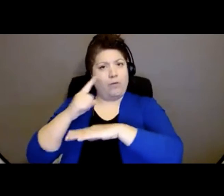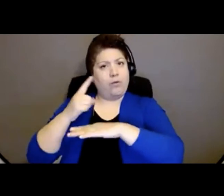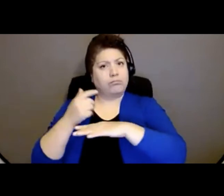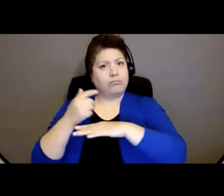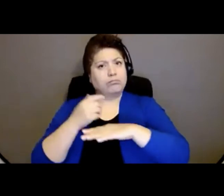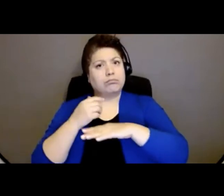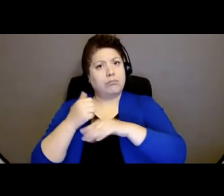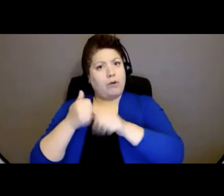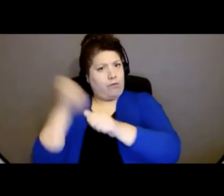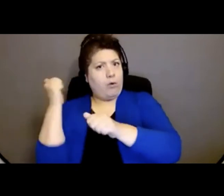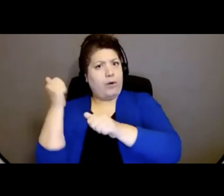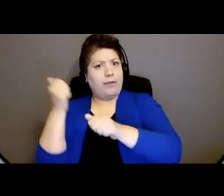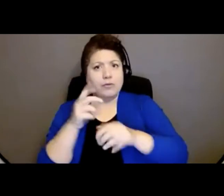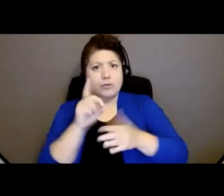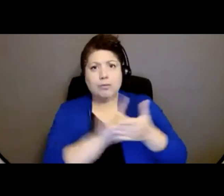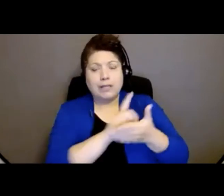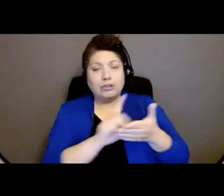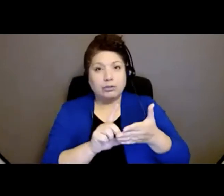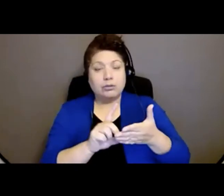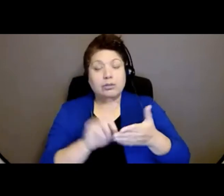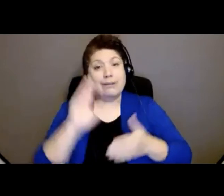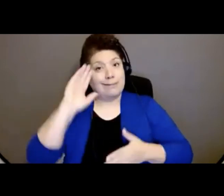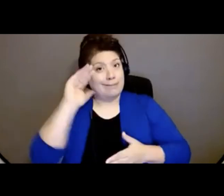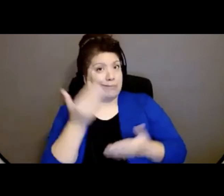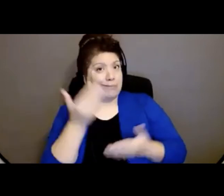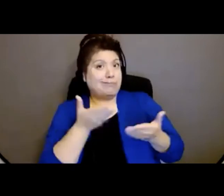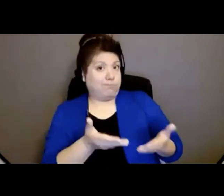IT INCREASES LIKELIHOOD OF DISCRIMINATION.